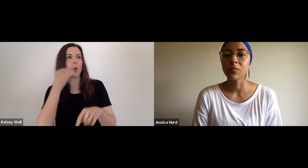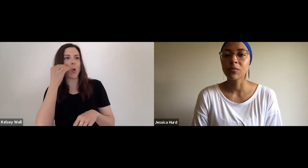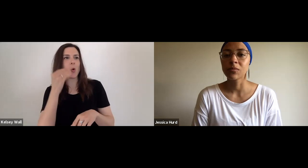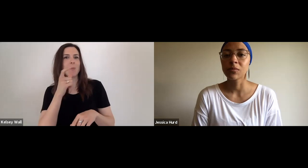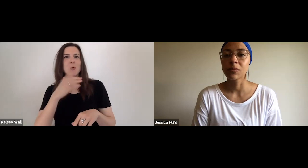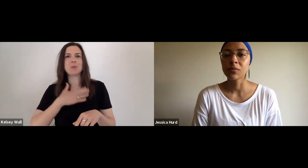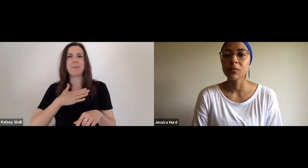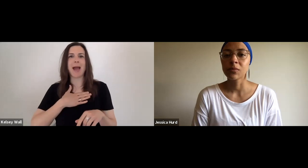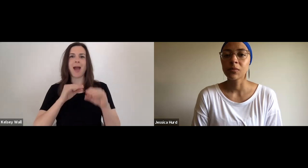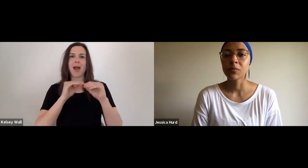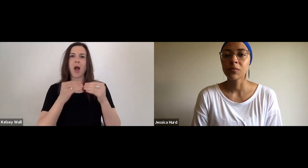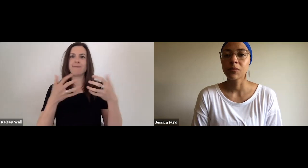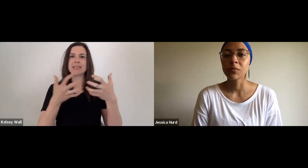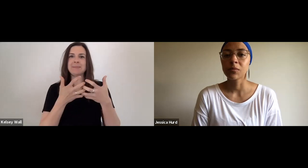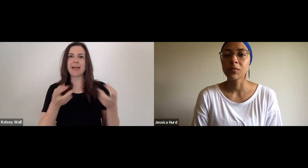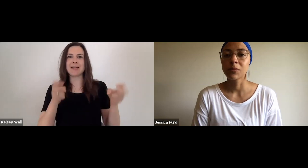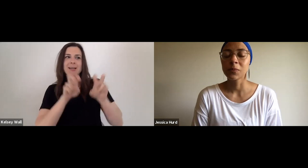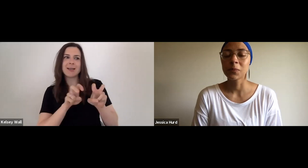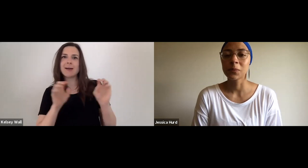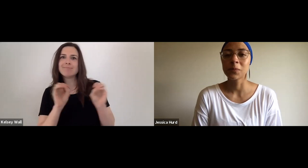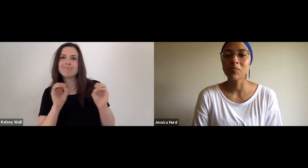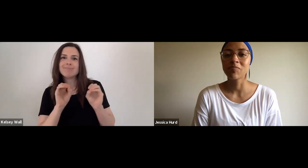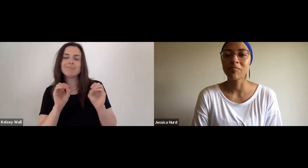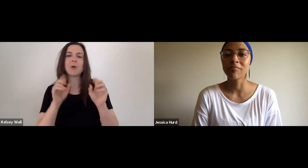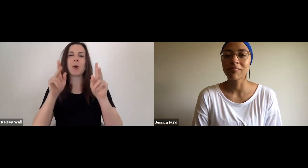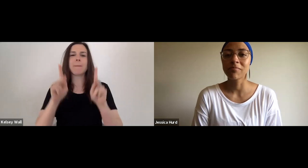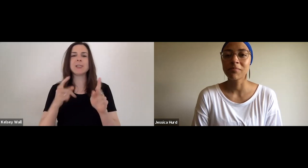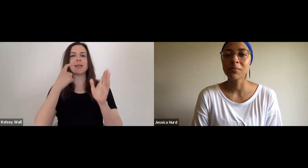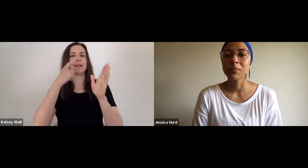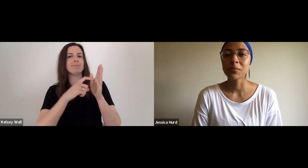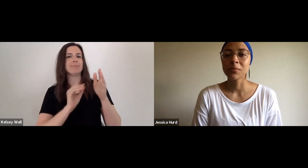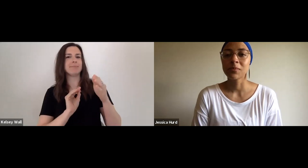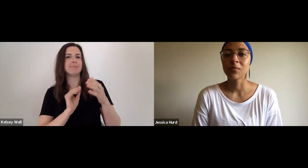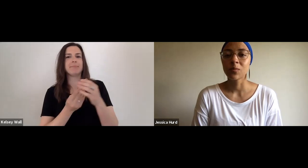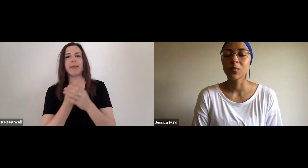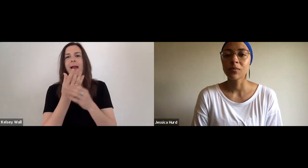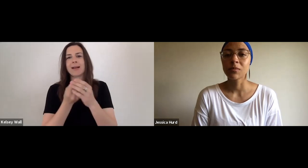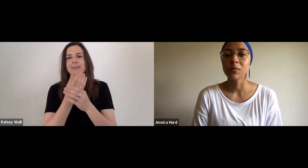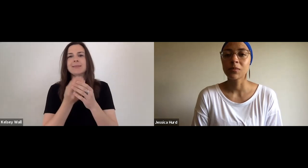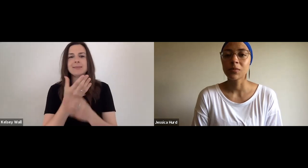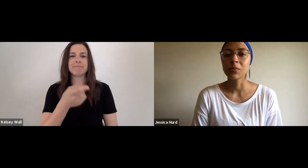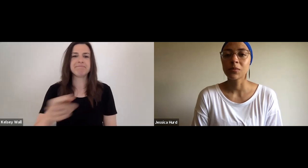and maybe we're chatting and everything, but in this picture, this person lives by themselves and the only person they have with them is their plant.